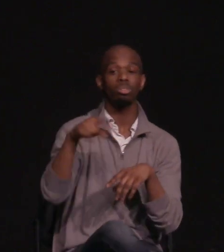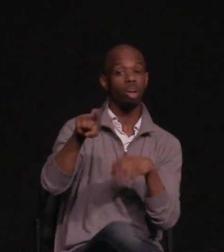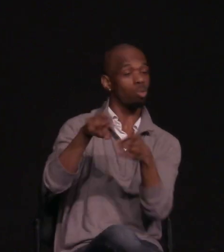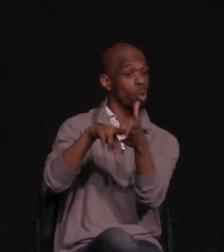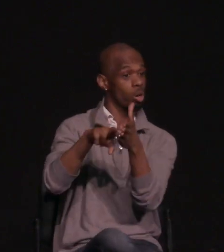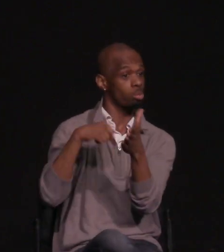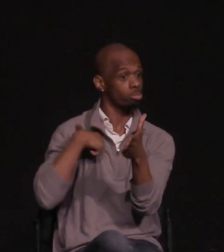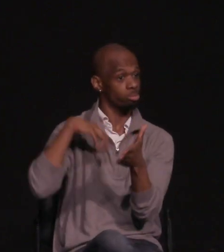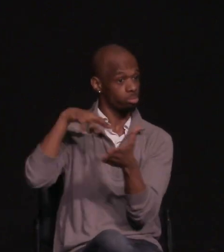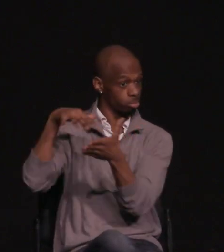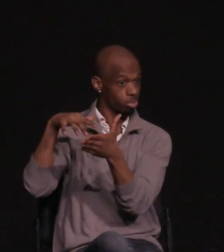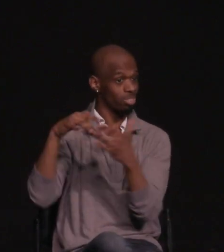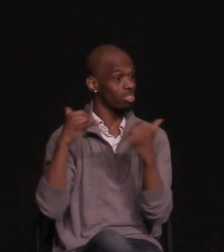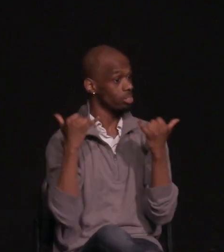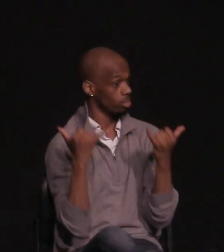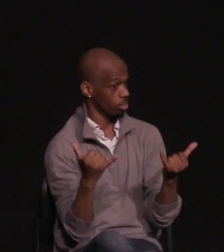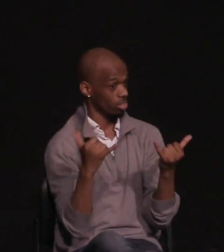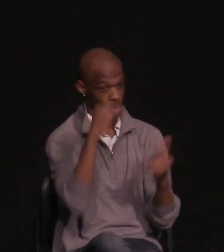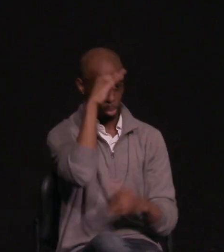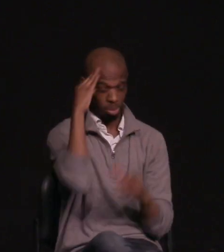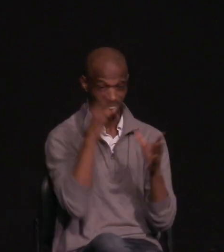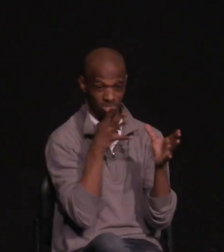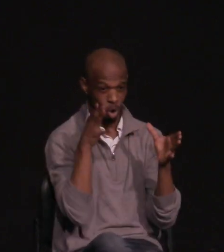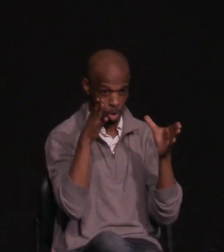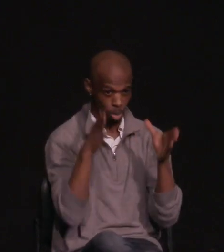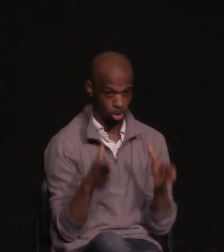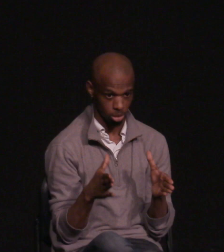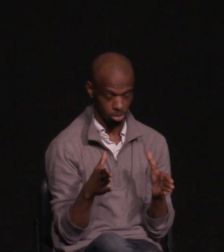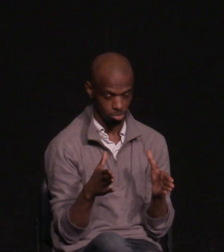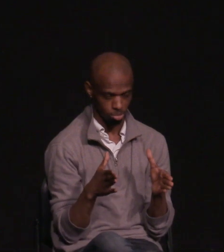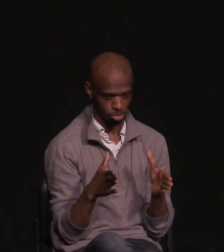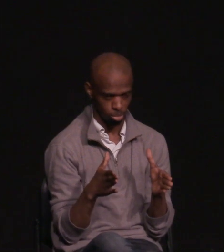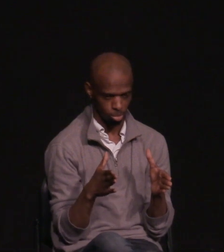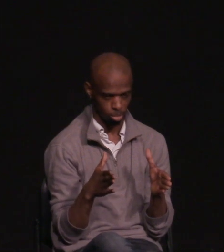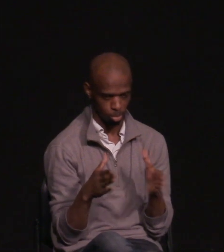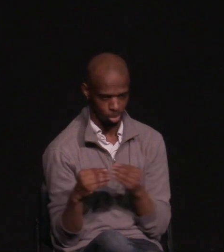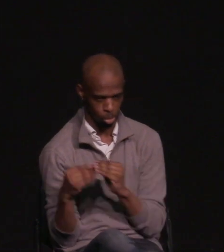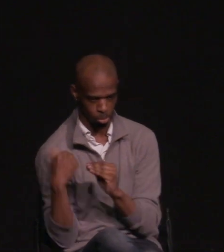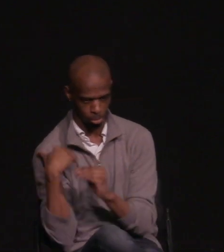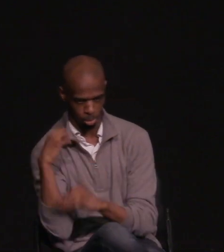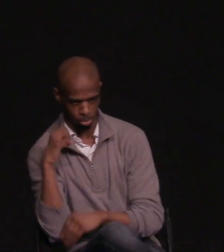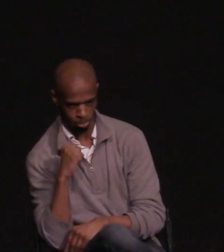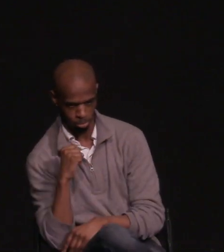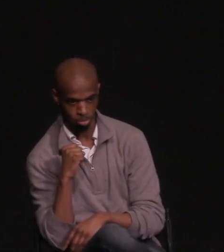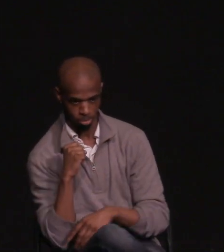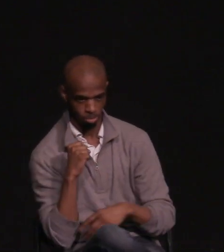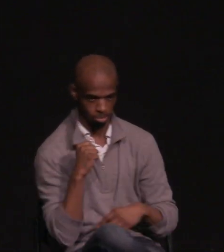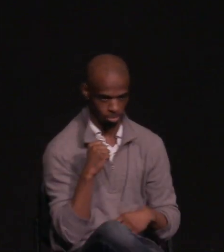in the US today, and we should all be enraged by this reality and the structural forces that created it.